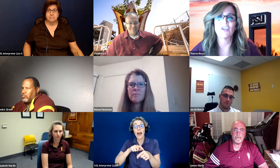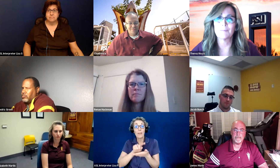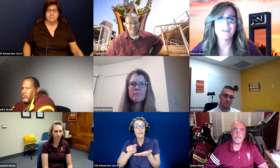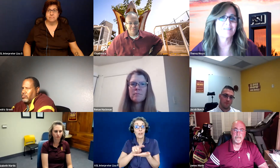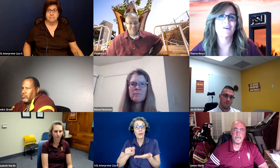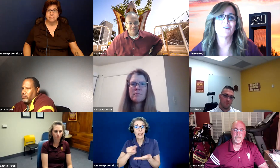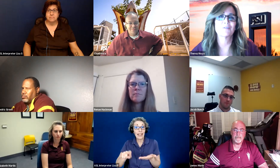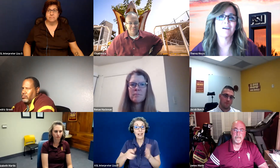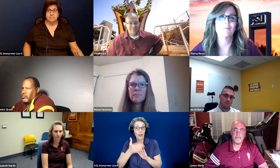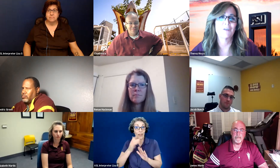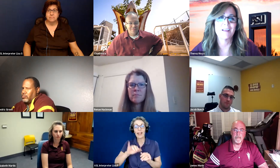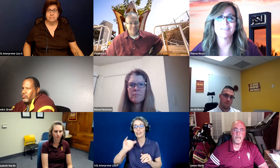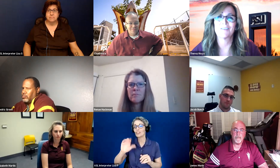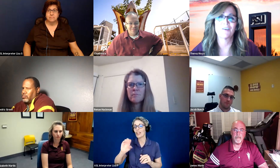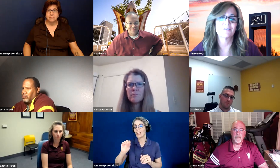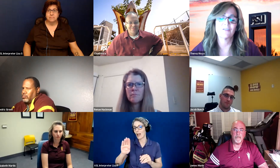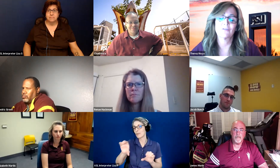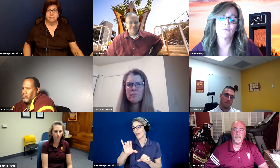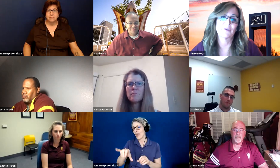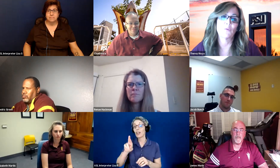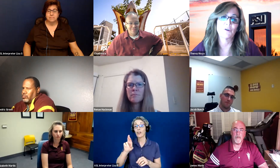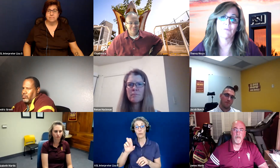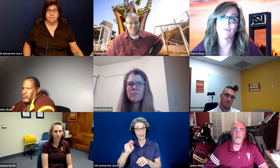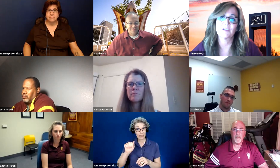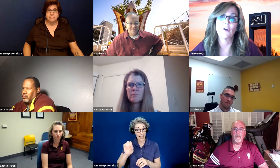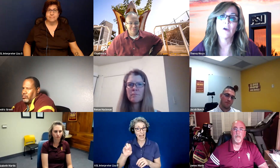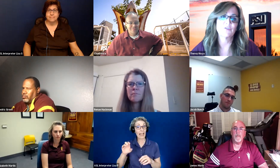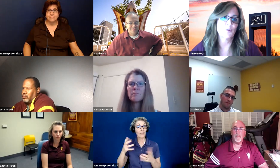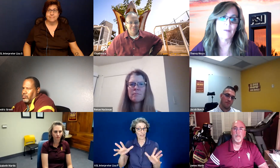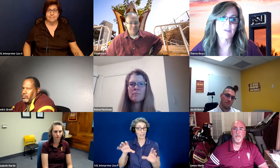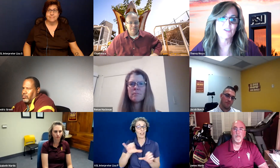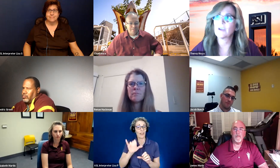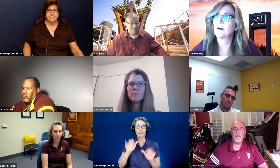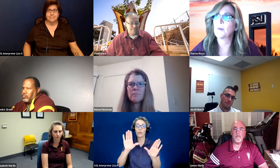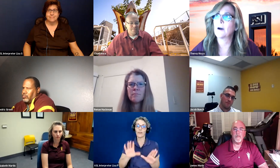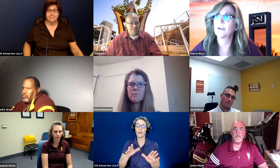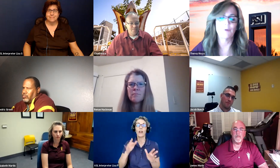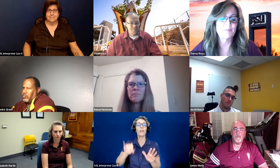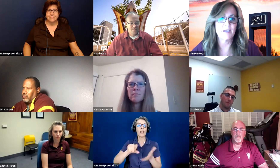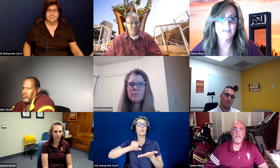Jacob does those Renae has done those. They're really wonderful. So those are published on our website